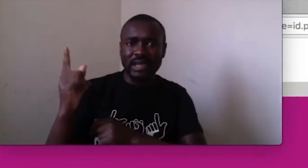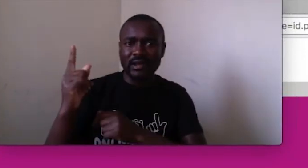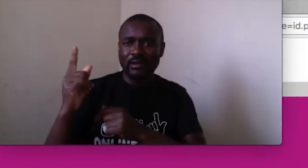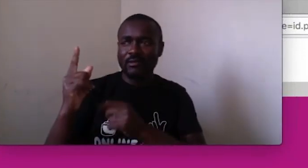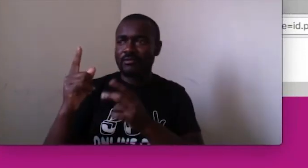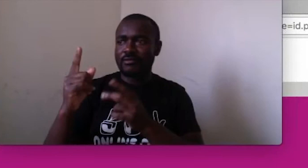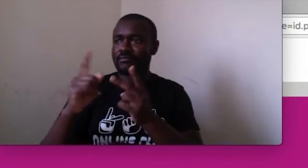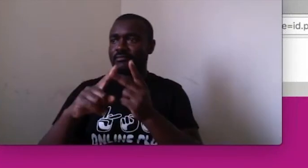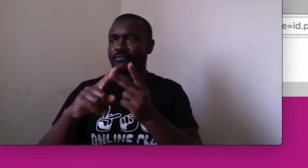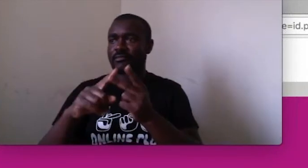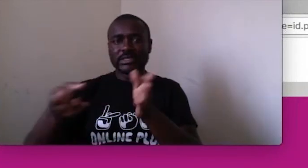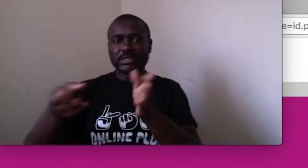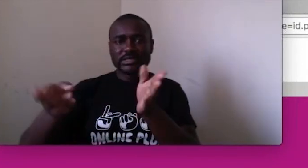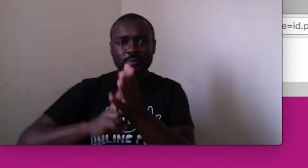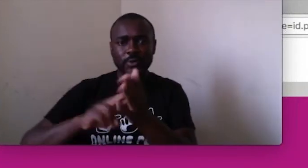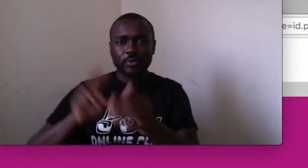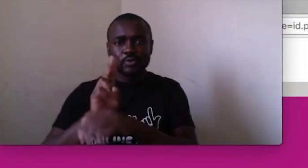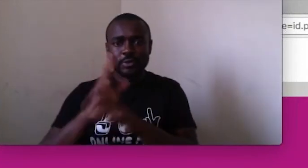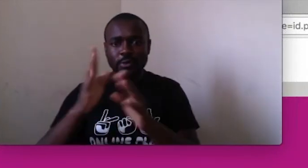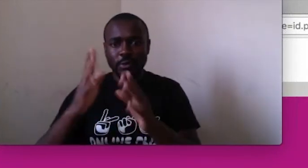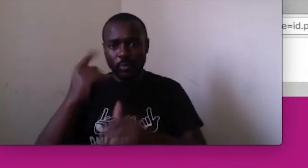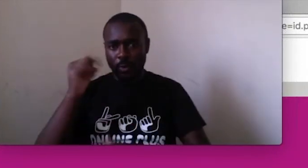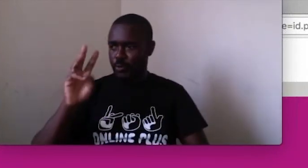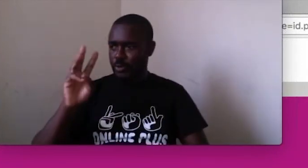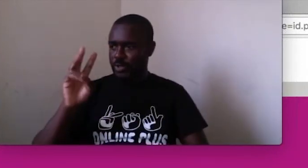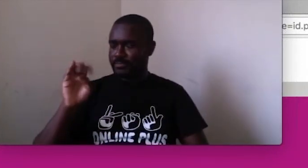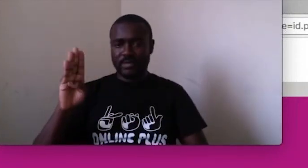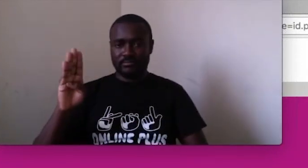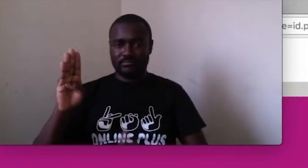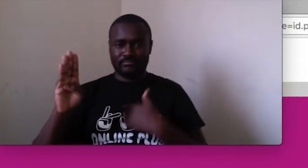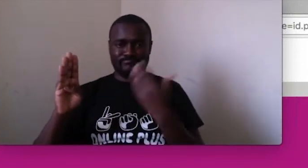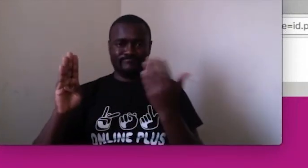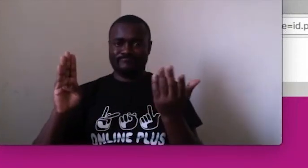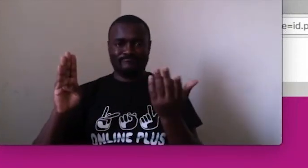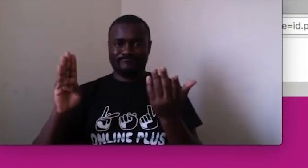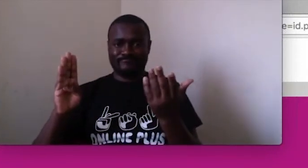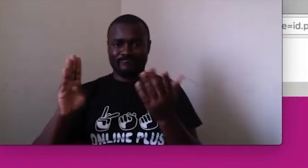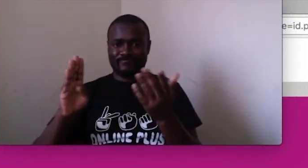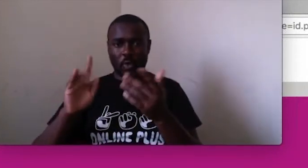but how to sell it? how to market it? how to register users?